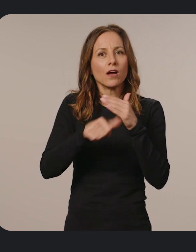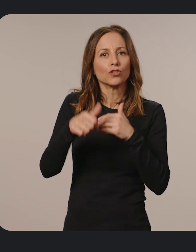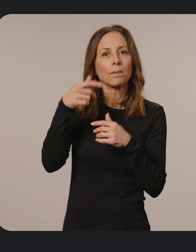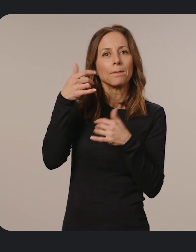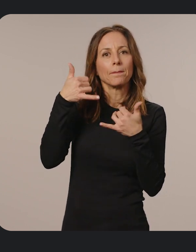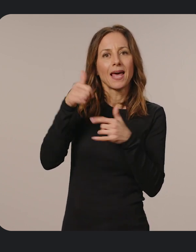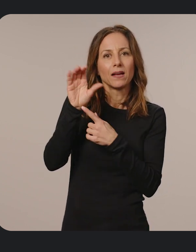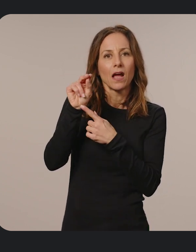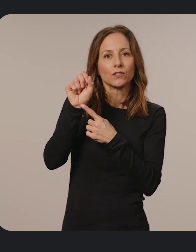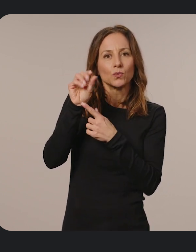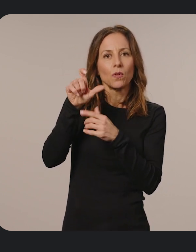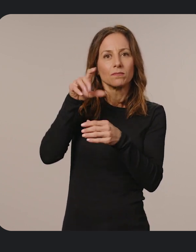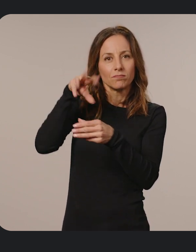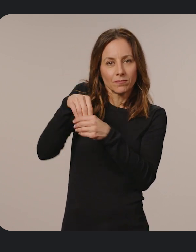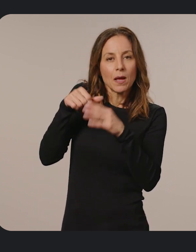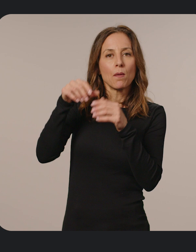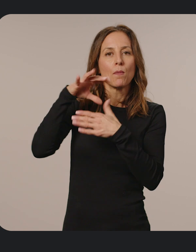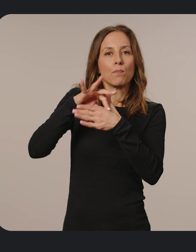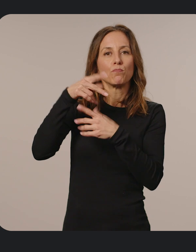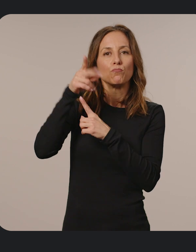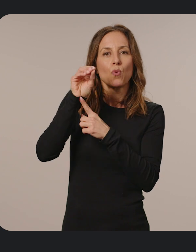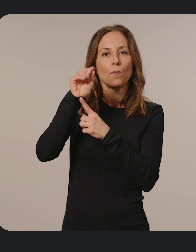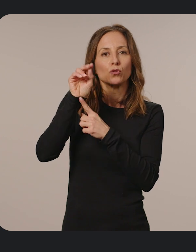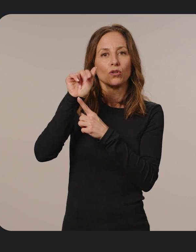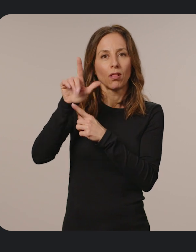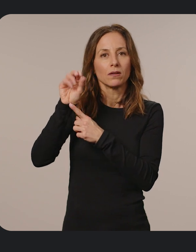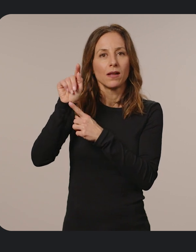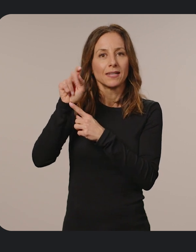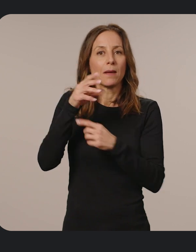check it out in the Play Console under promotional content performance reports.